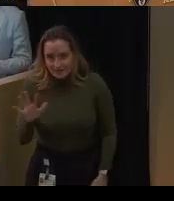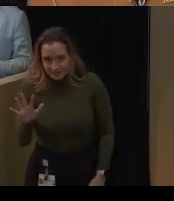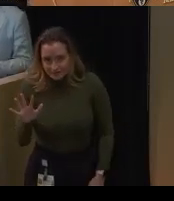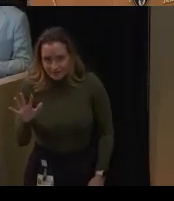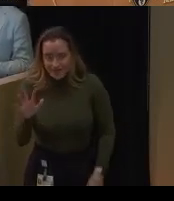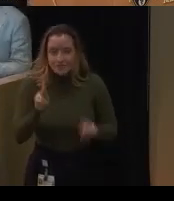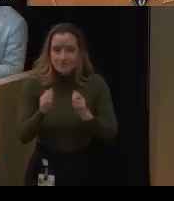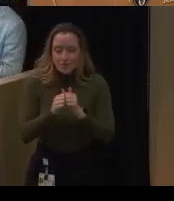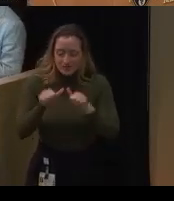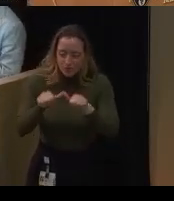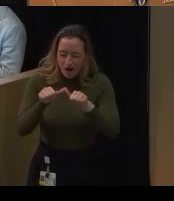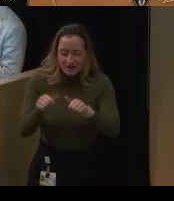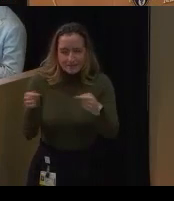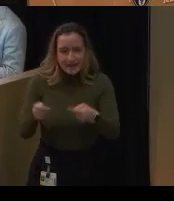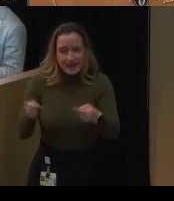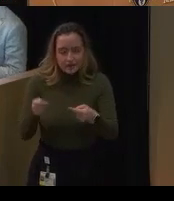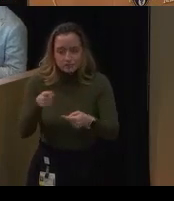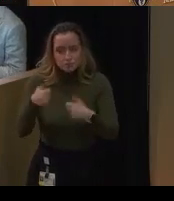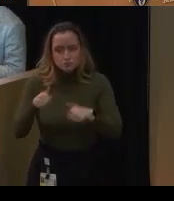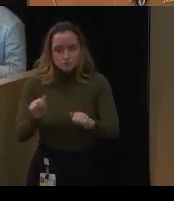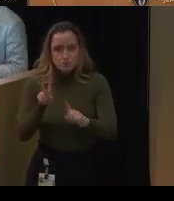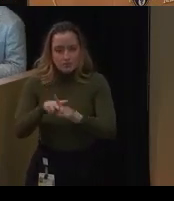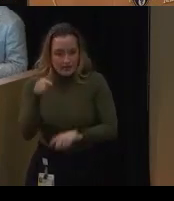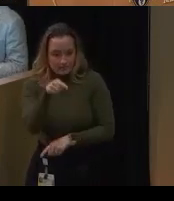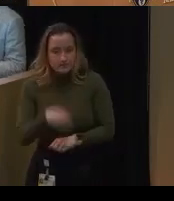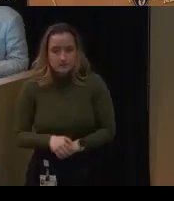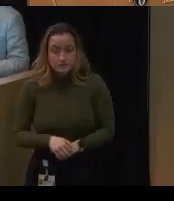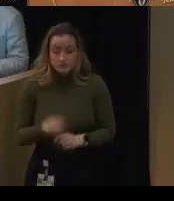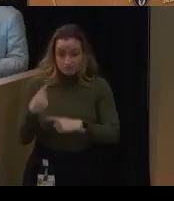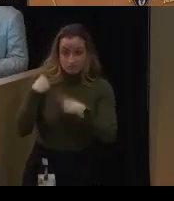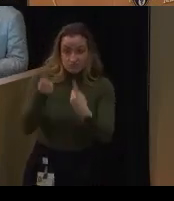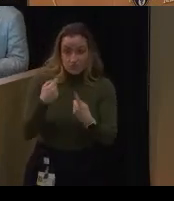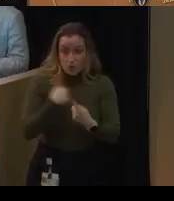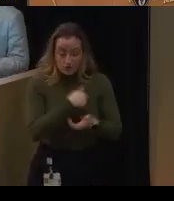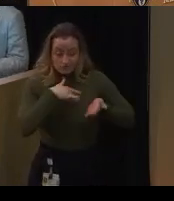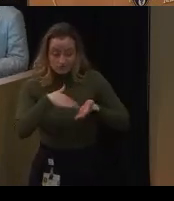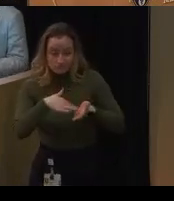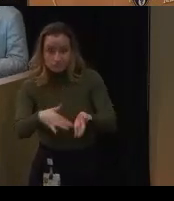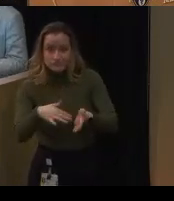pain um and since then there have actually been a decent number of studies that have been testing to